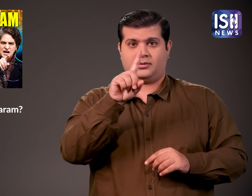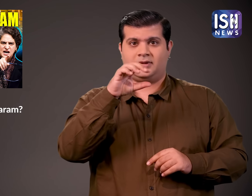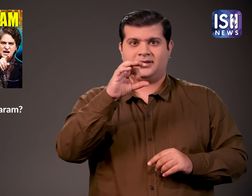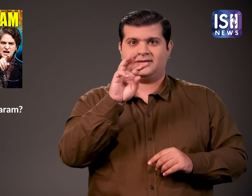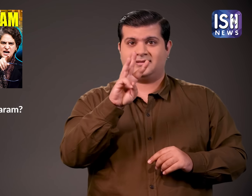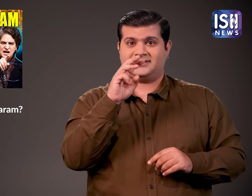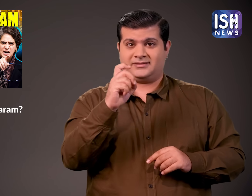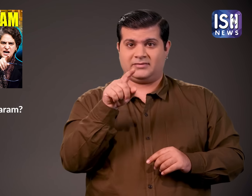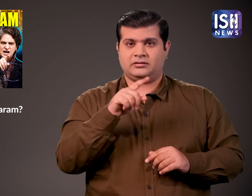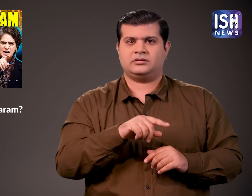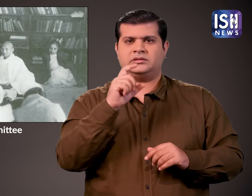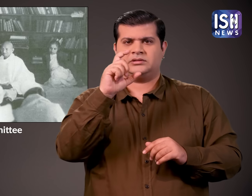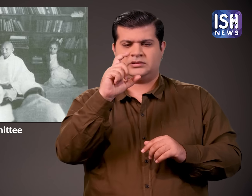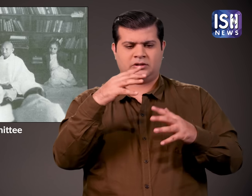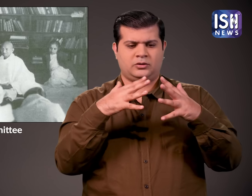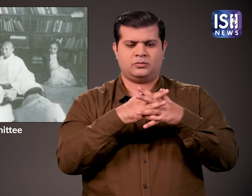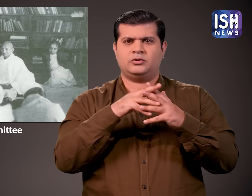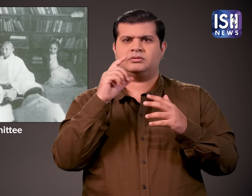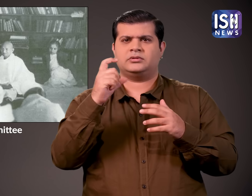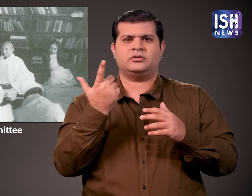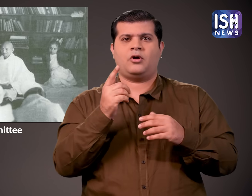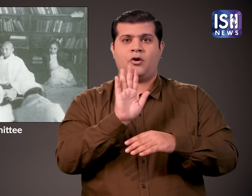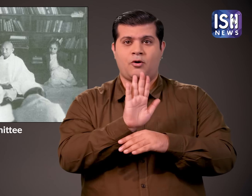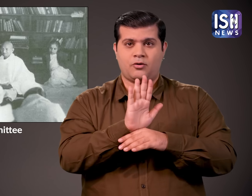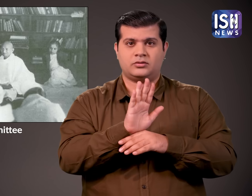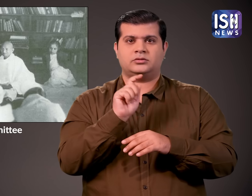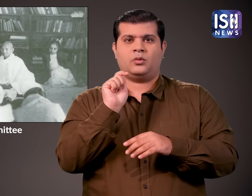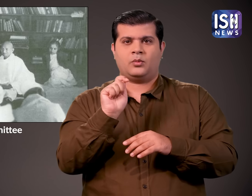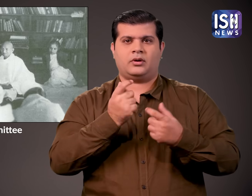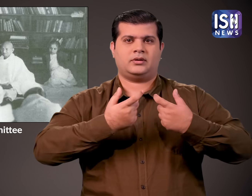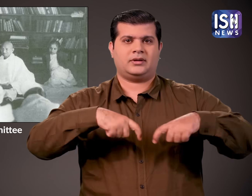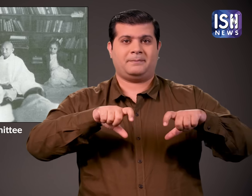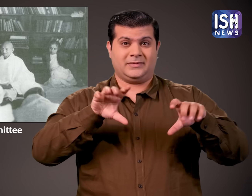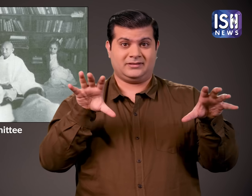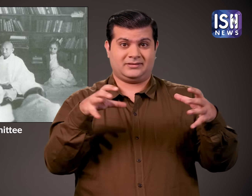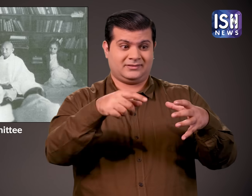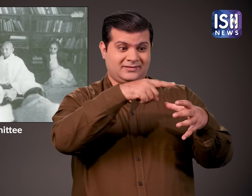He explained that in 1937, the Congress Working Committee (CWC)